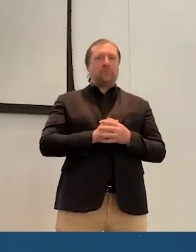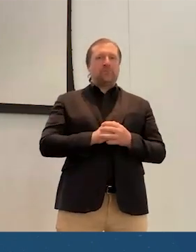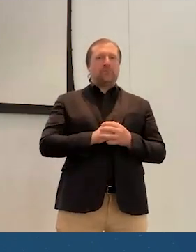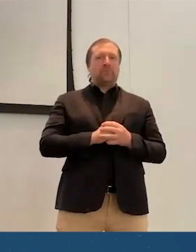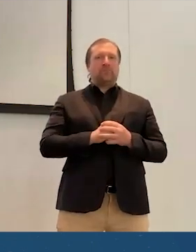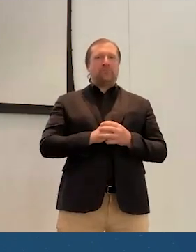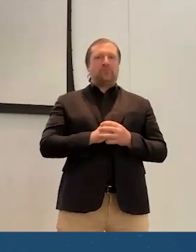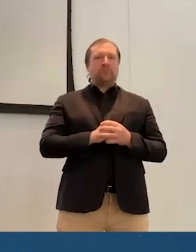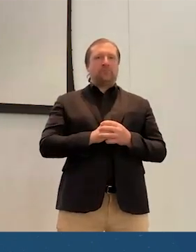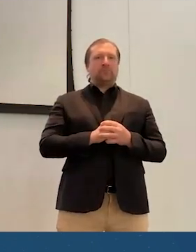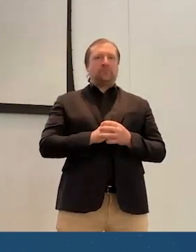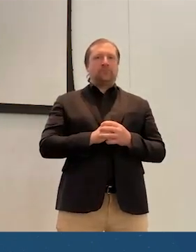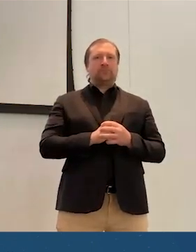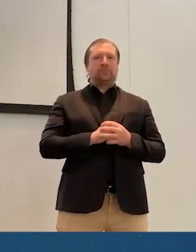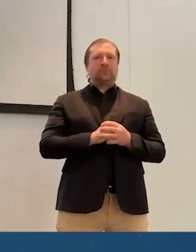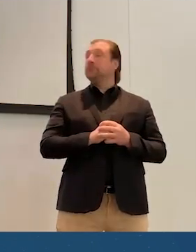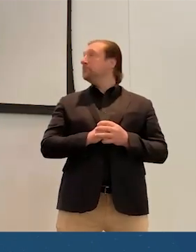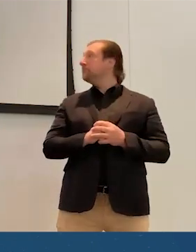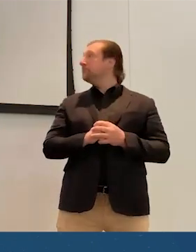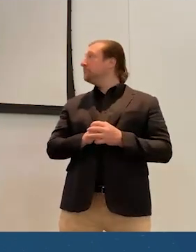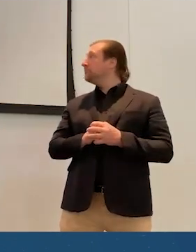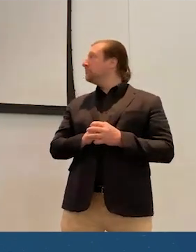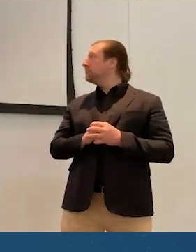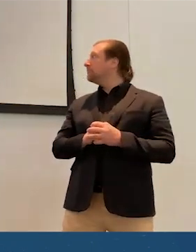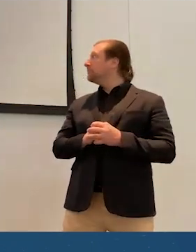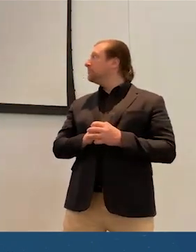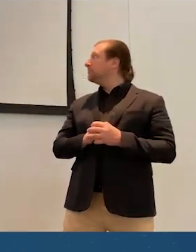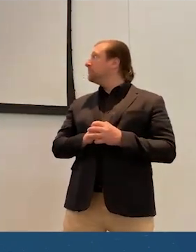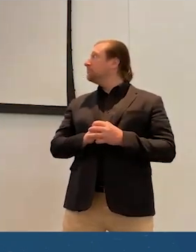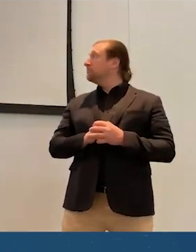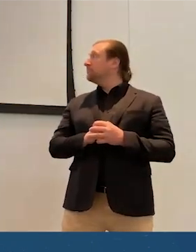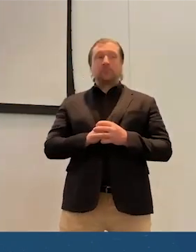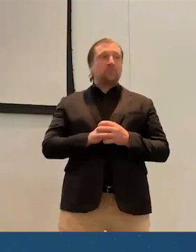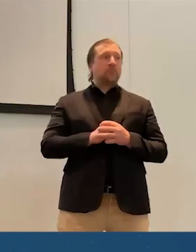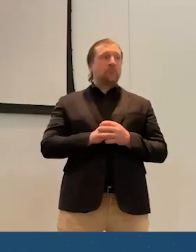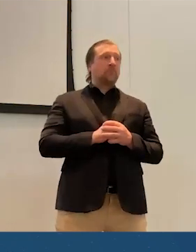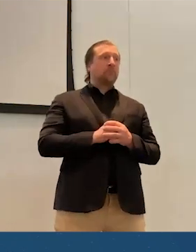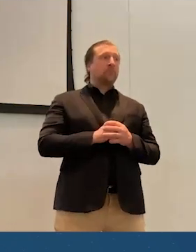For most people, walking is just part of everyday life,